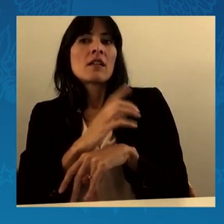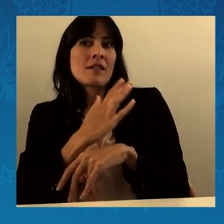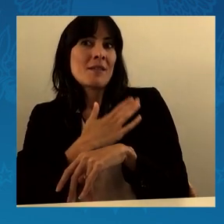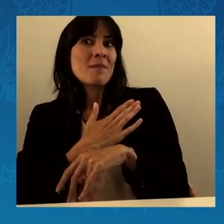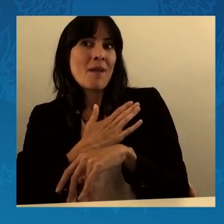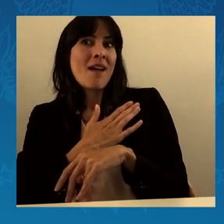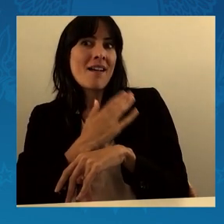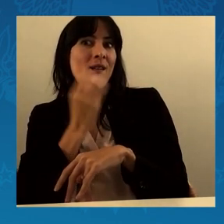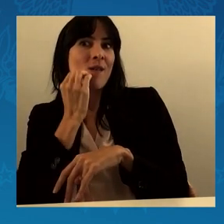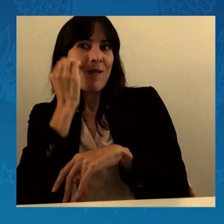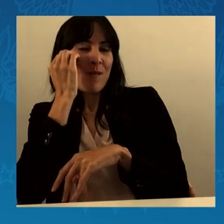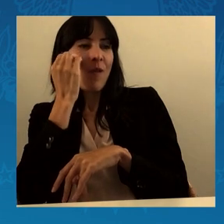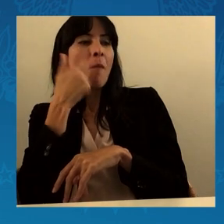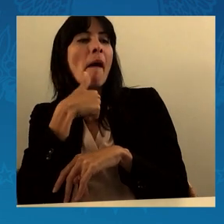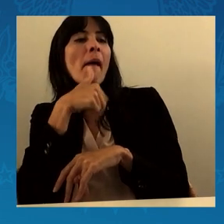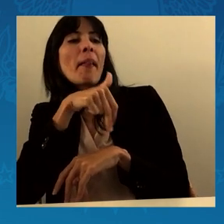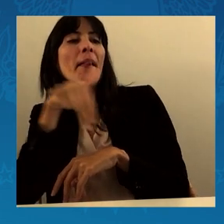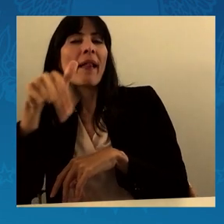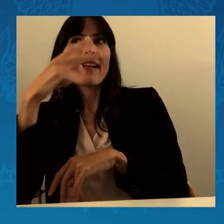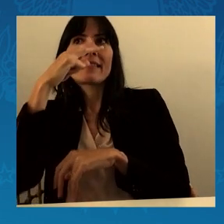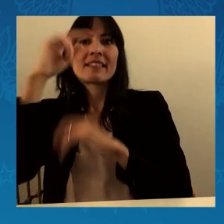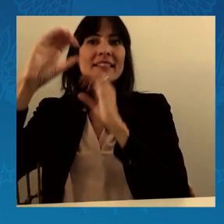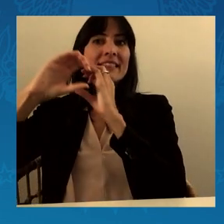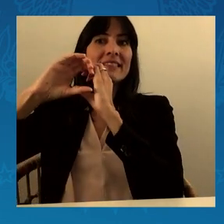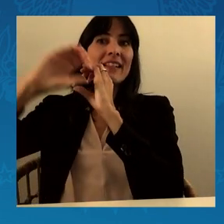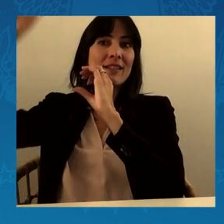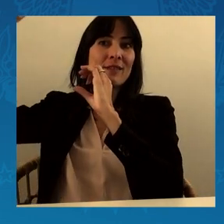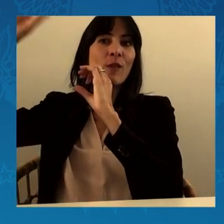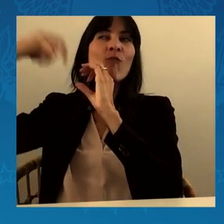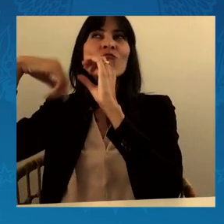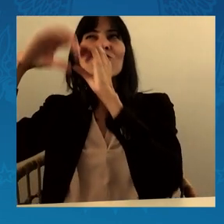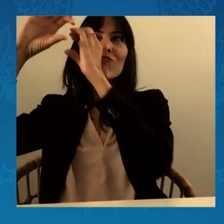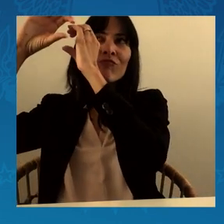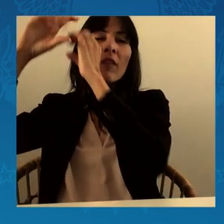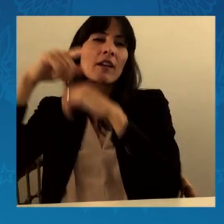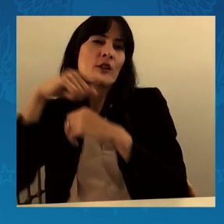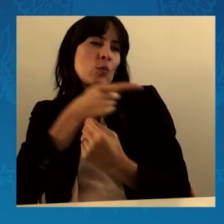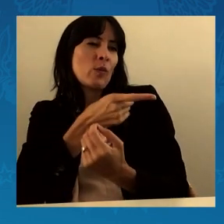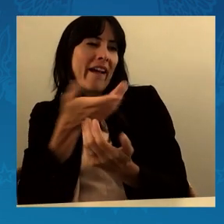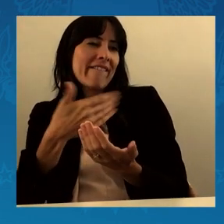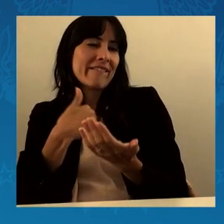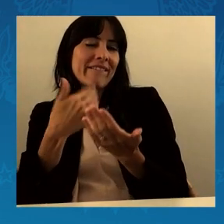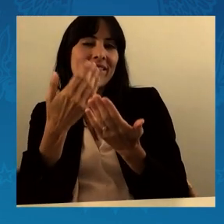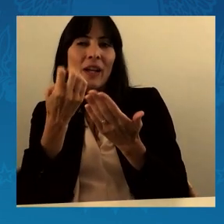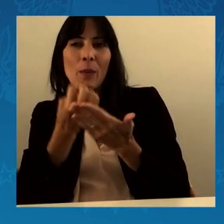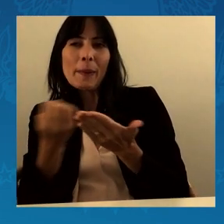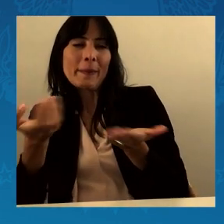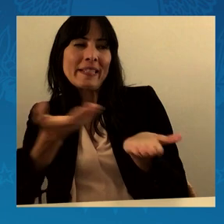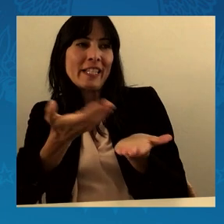You guys probably seen this from all the equipment you have here. But with my own eyes, I saw the craters on the moon